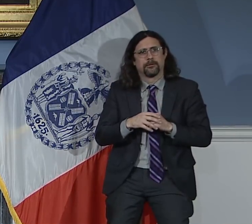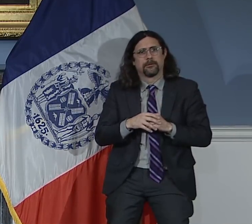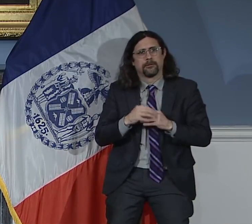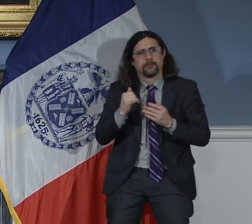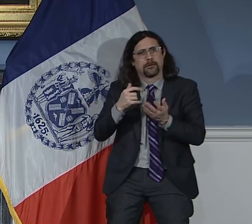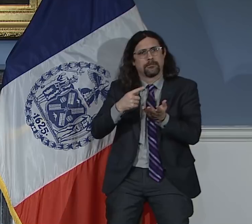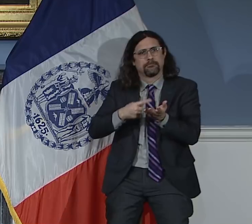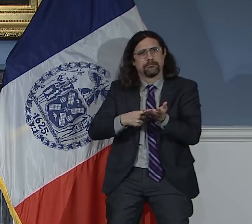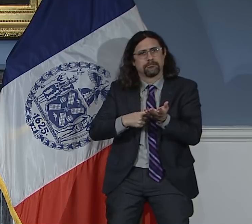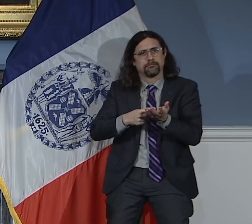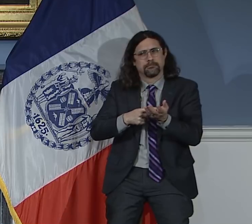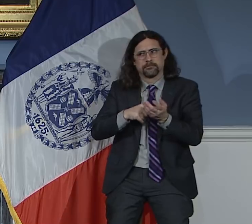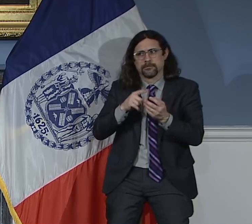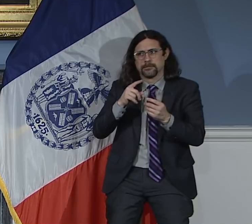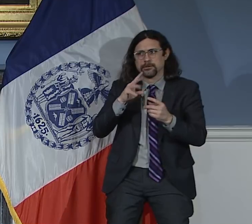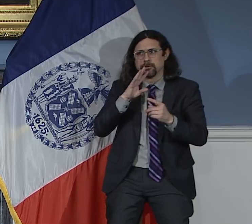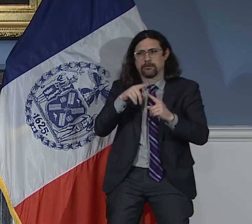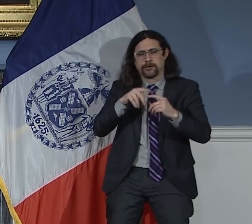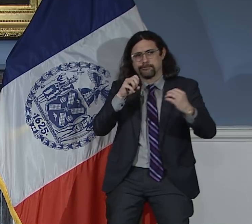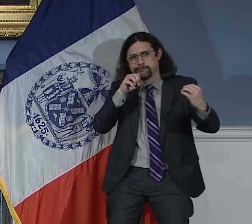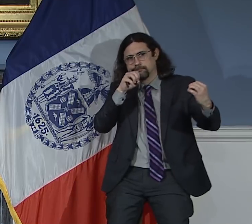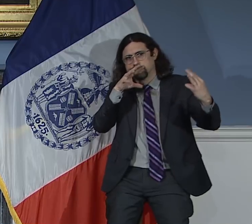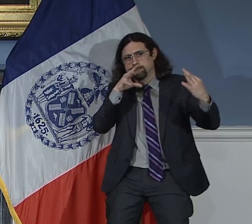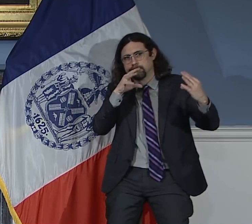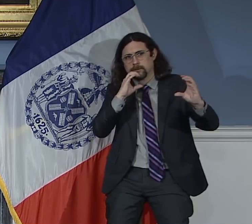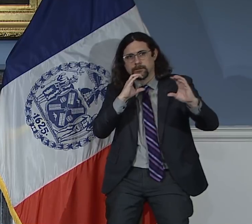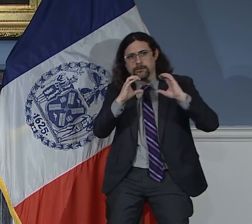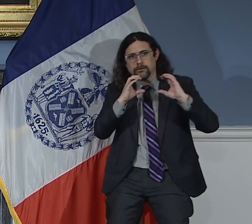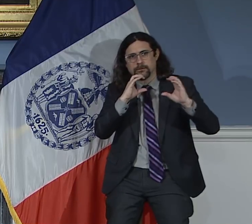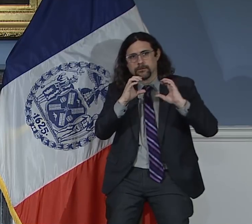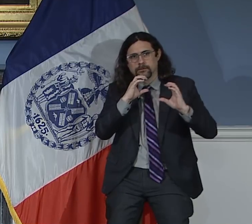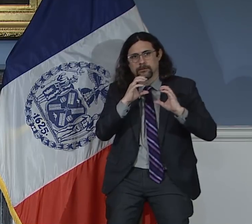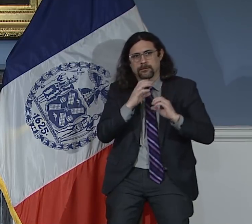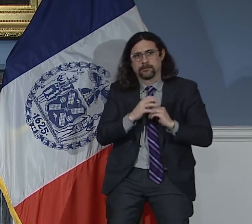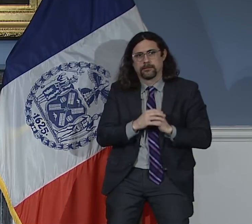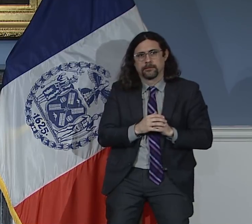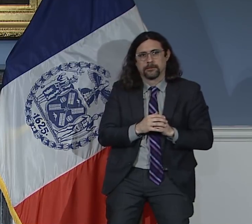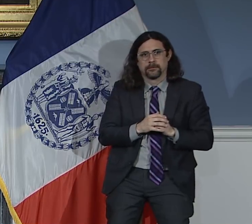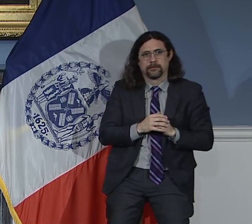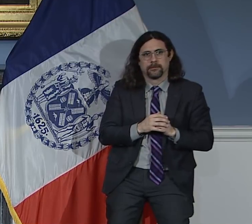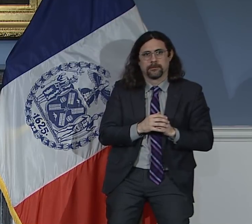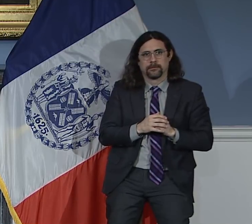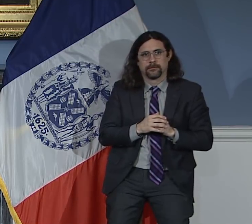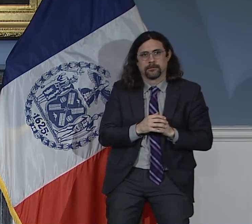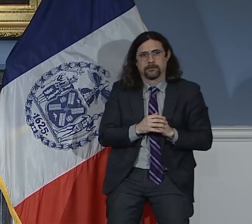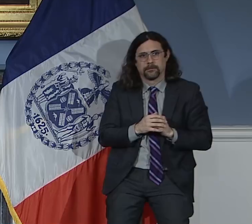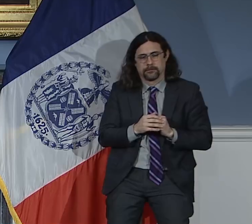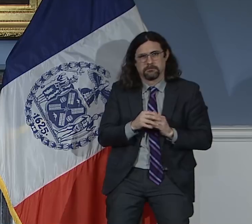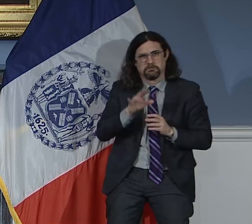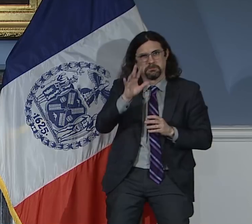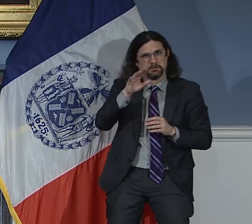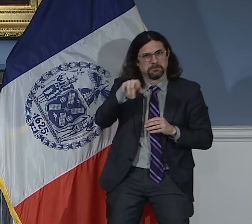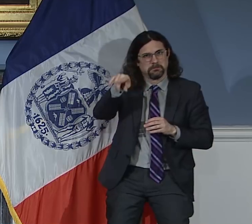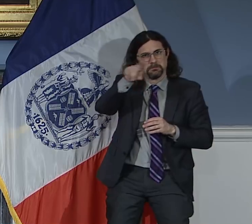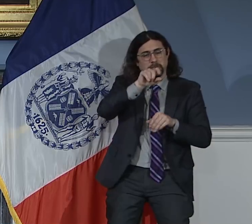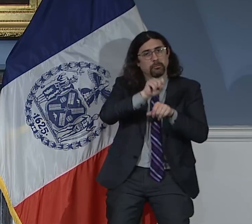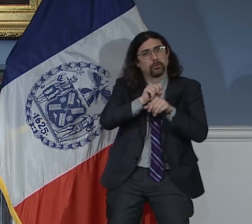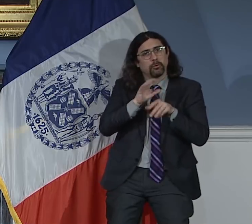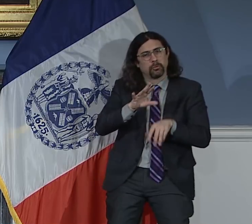STATE ISSUED A NEW GUIDANCE WHIC IH APRPOVE OF 100%. TAKING 75% THE NUMBER OF WORKERS